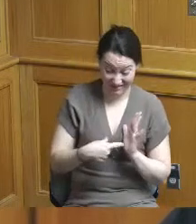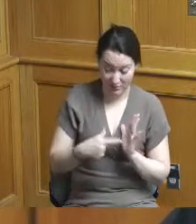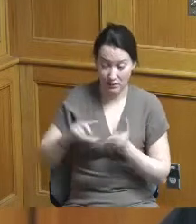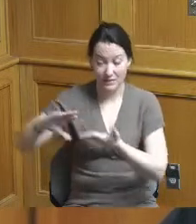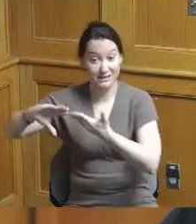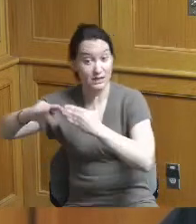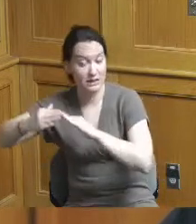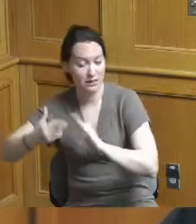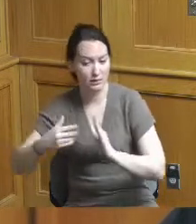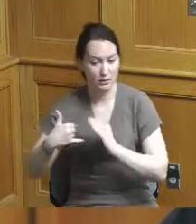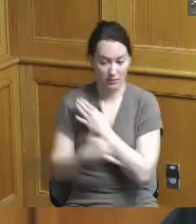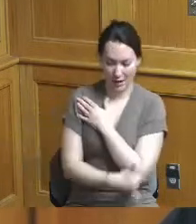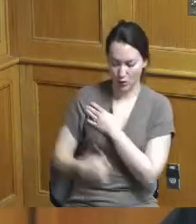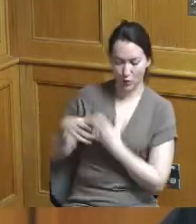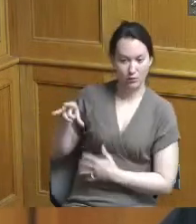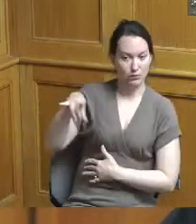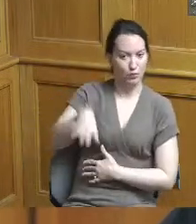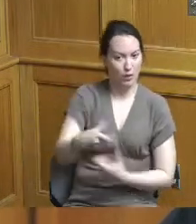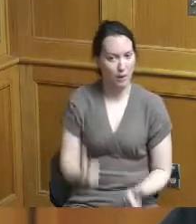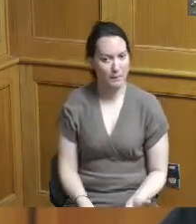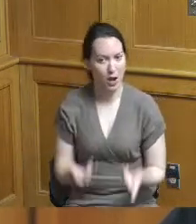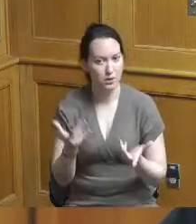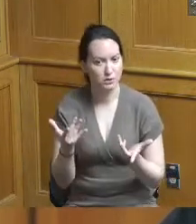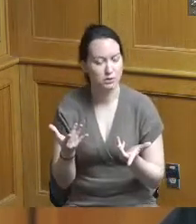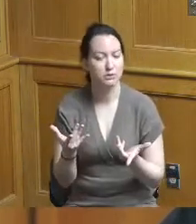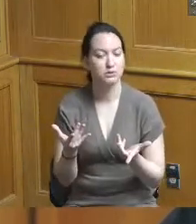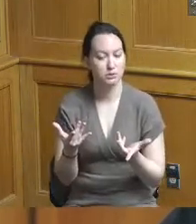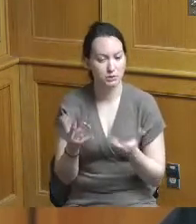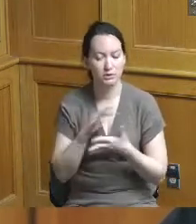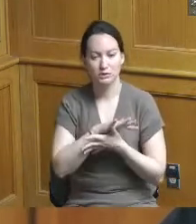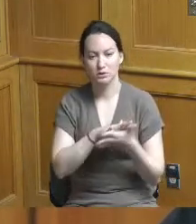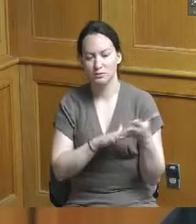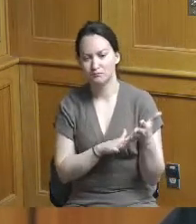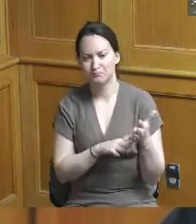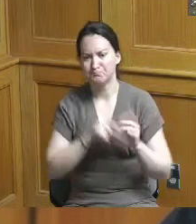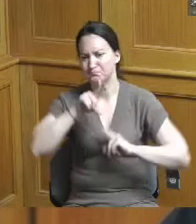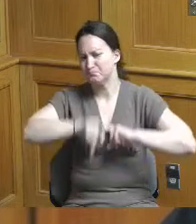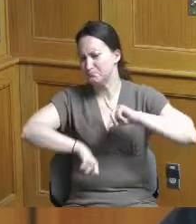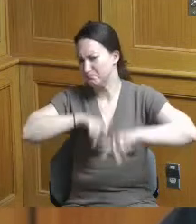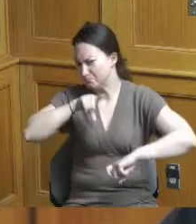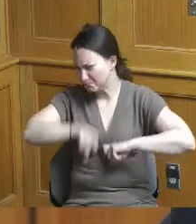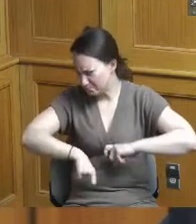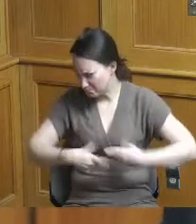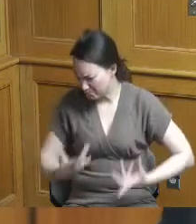the county contributes and so these are the the items in question and the things that I'm going